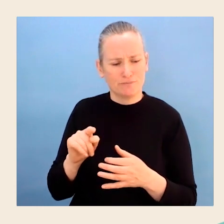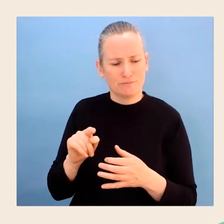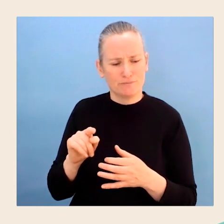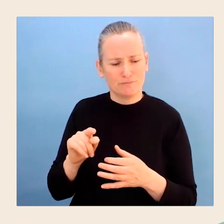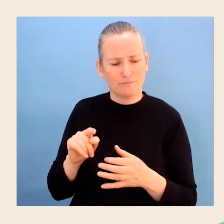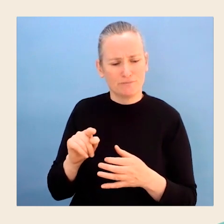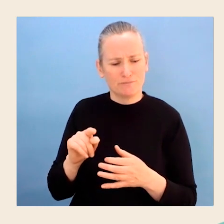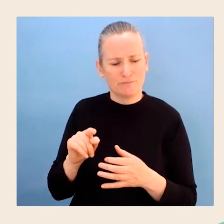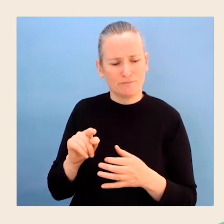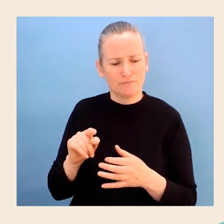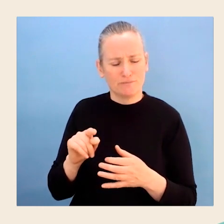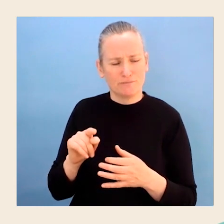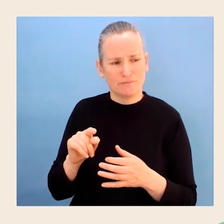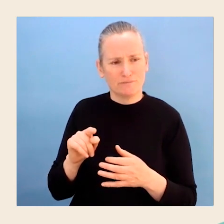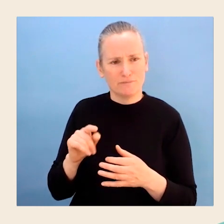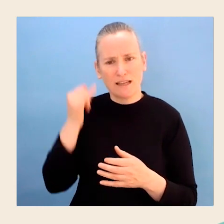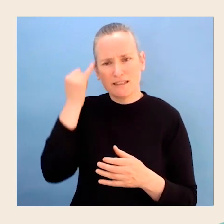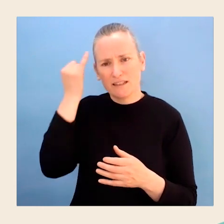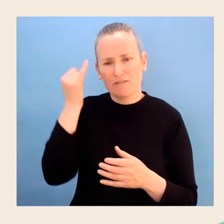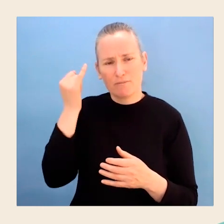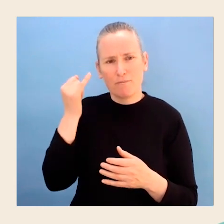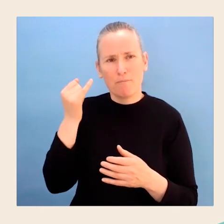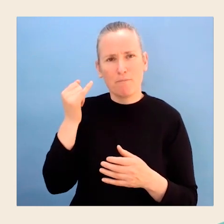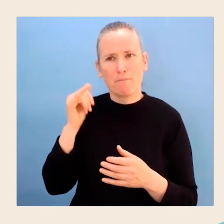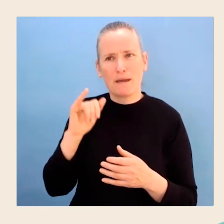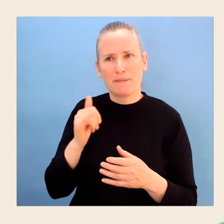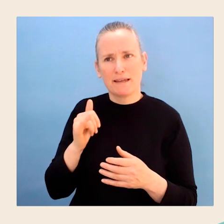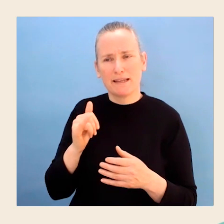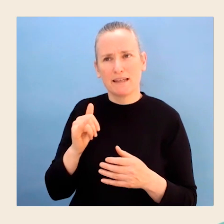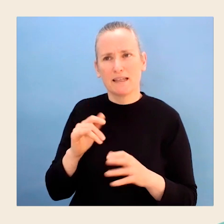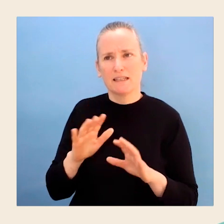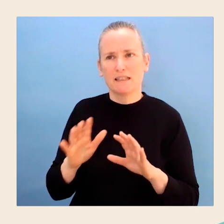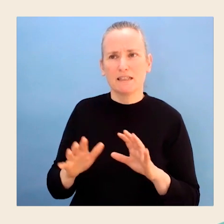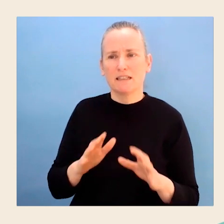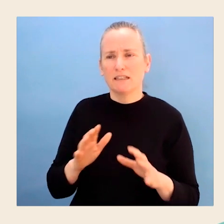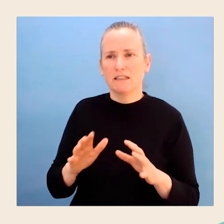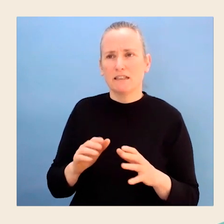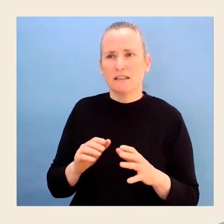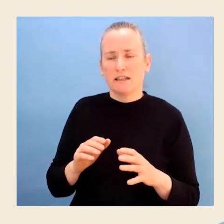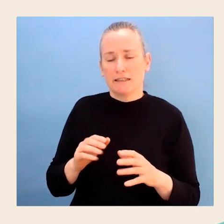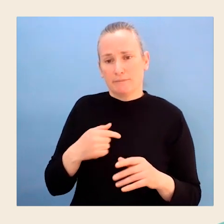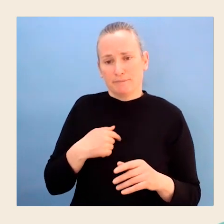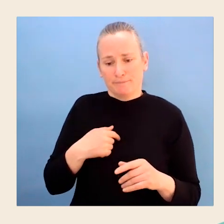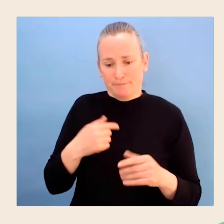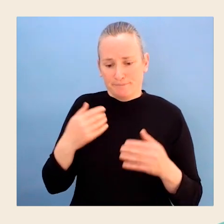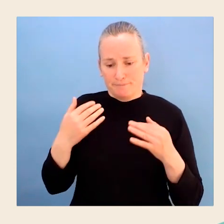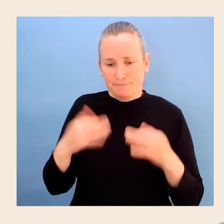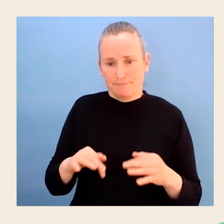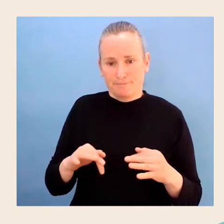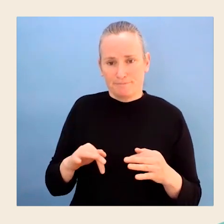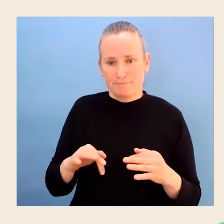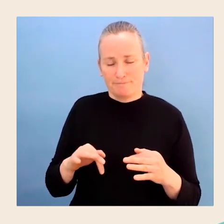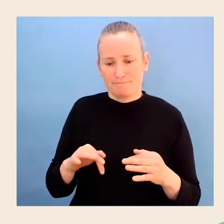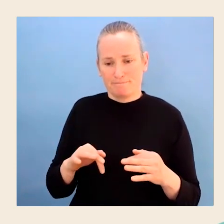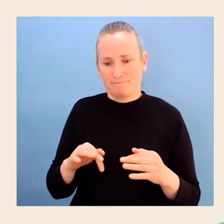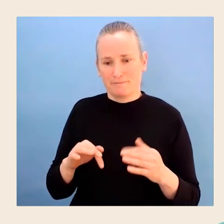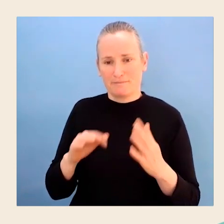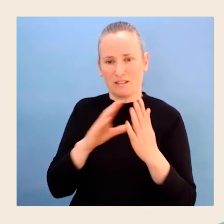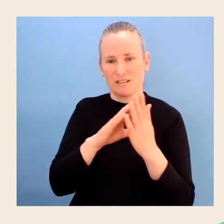maybe moving away and it's my bad that that question is poorly phrased in in relation to role models. And I think it probably comes